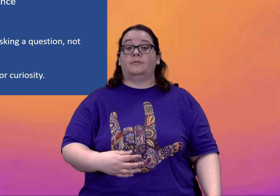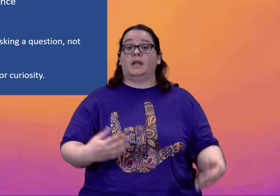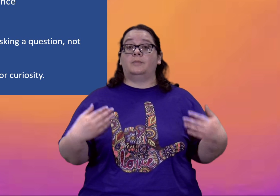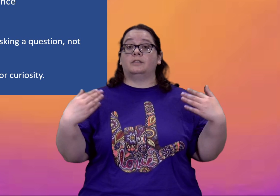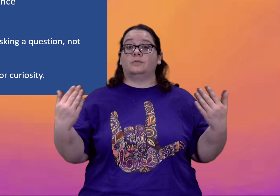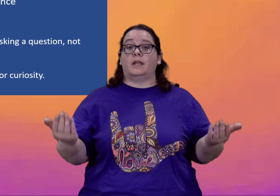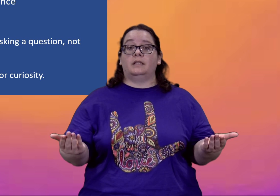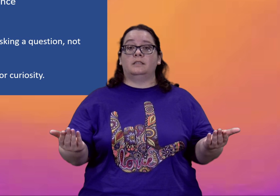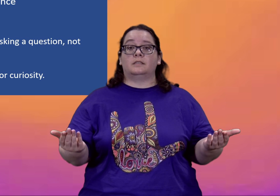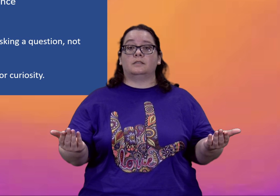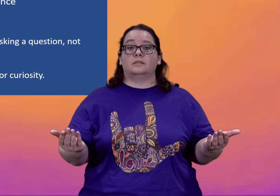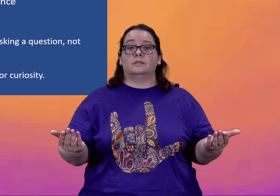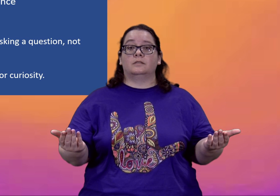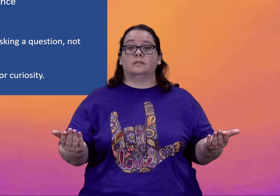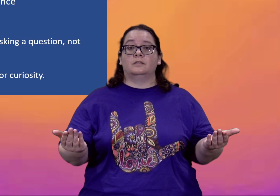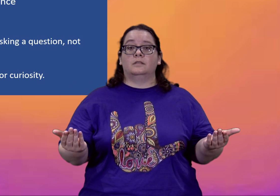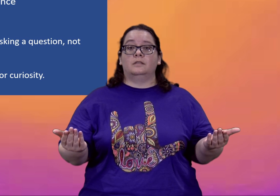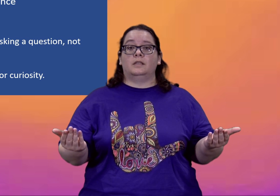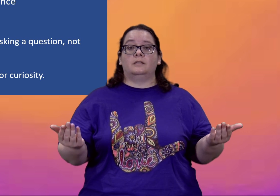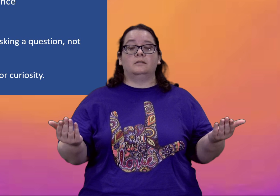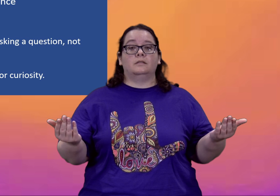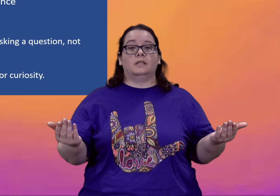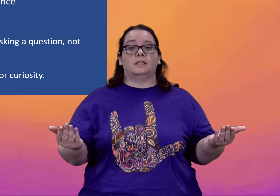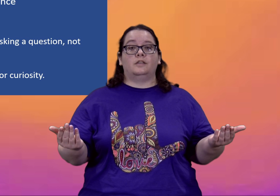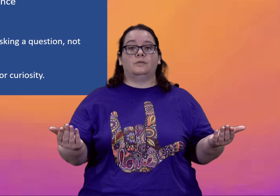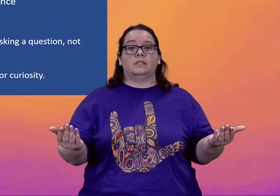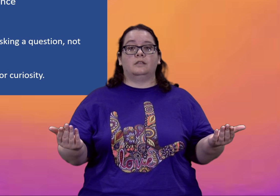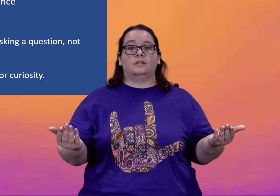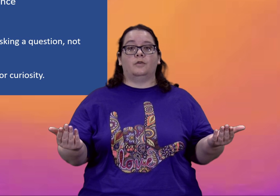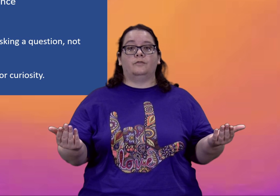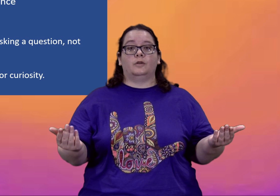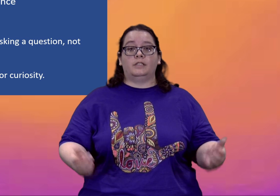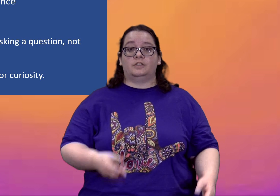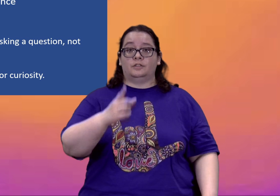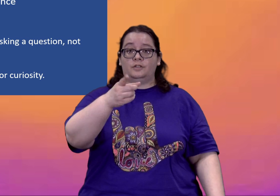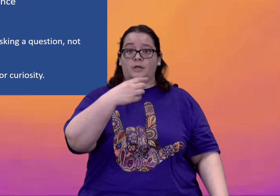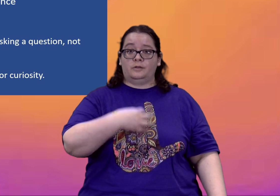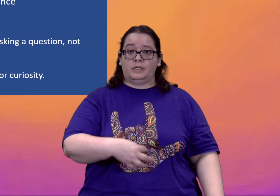my eyebrows are raised then that's like using the tone for a question "you hungry?